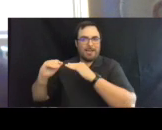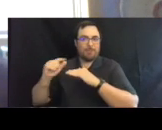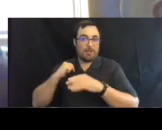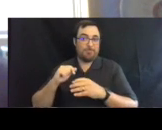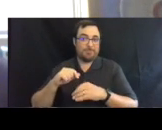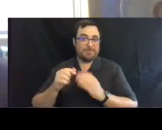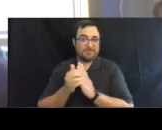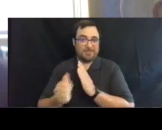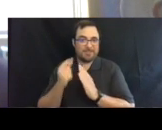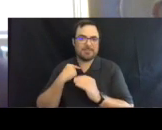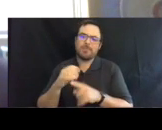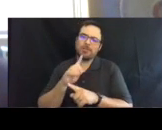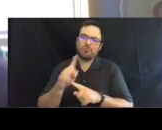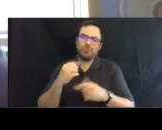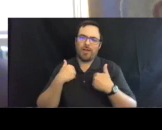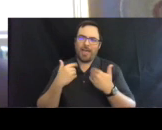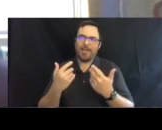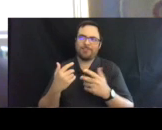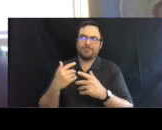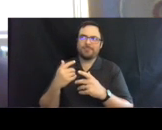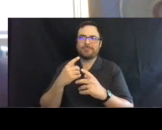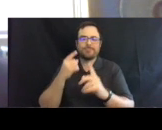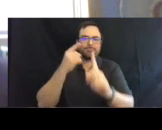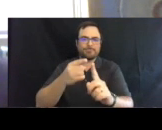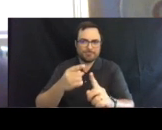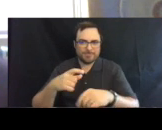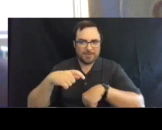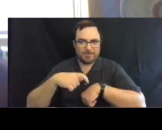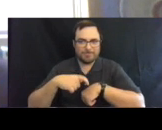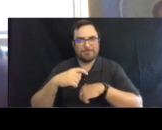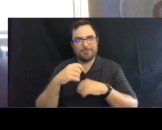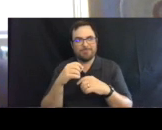number in mind that you want to achieve. How many times will they have to do this